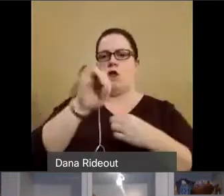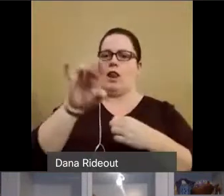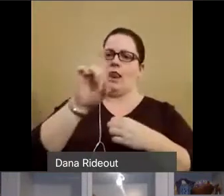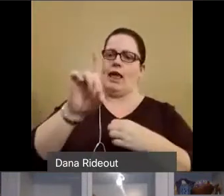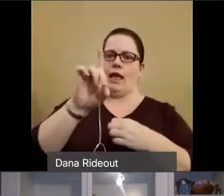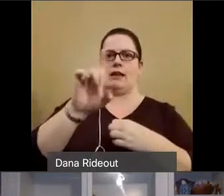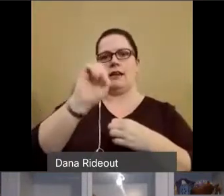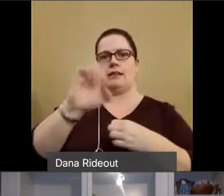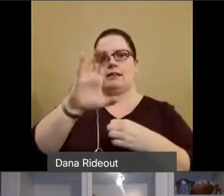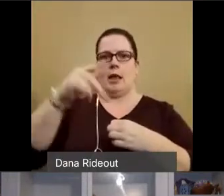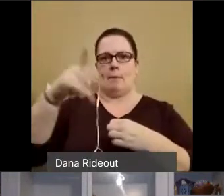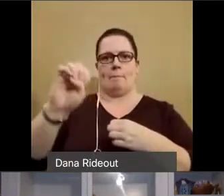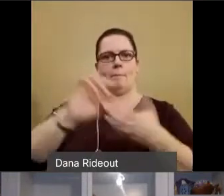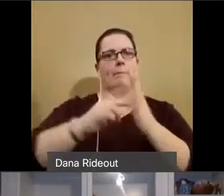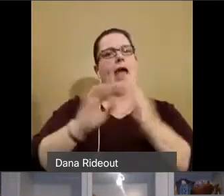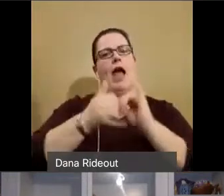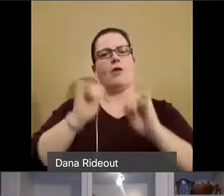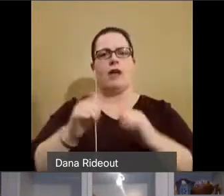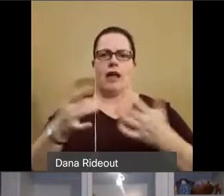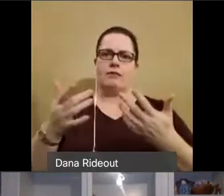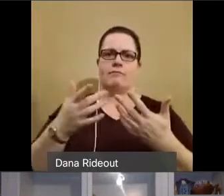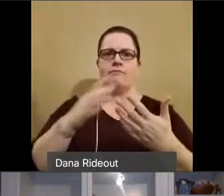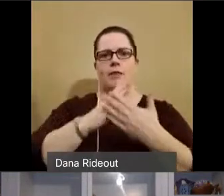That their feelings, other than resilience, we should be paying attention to.